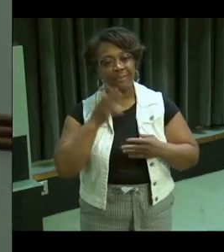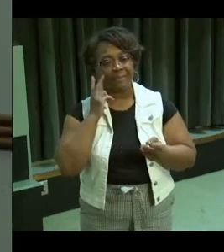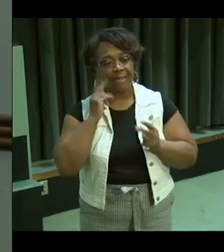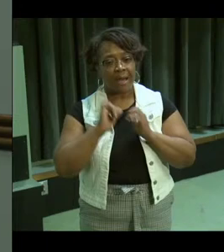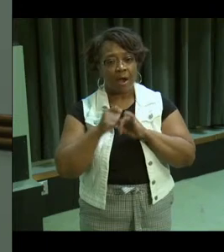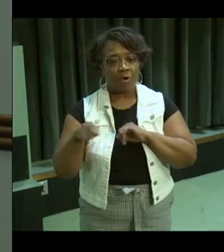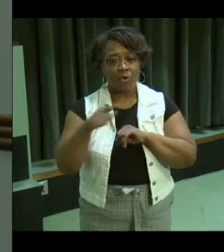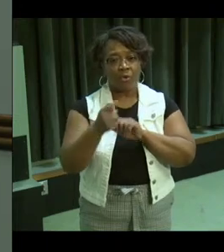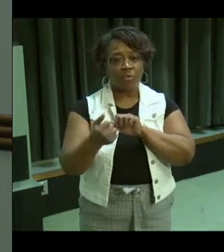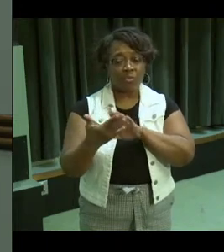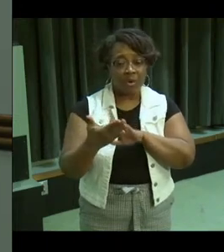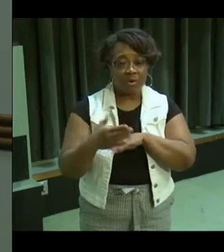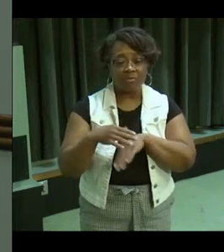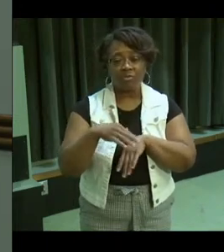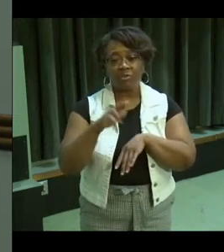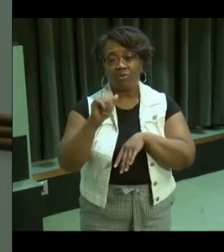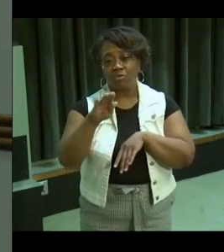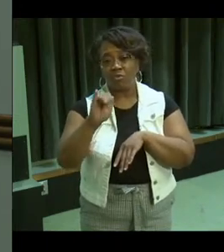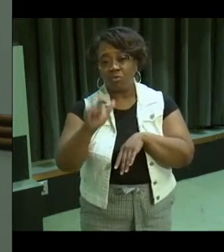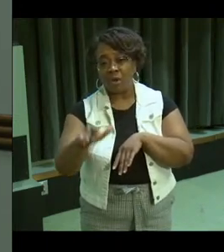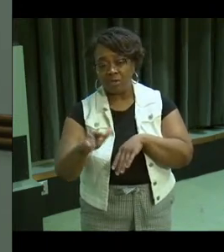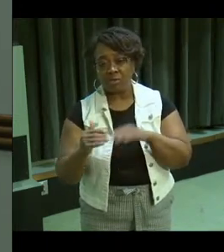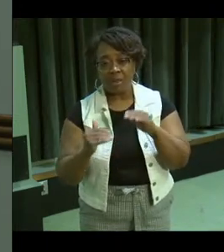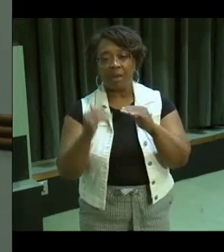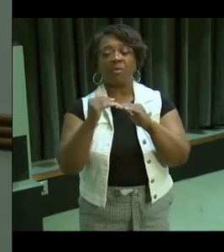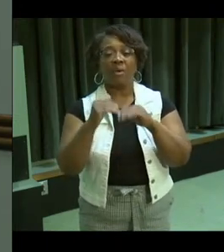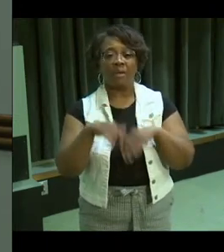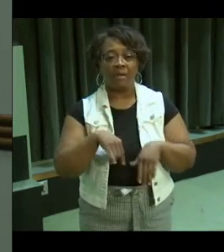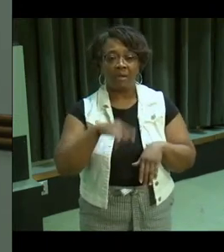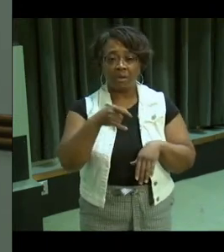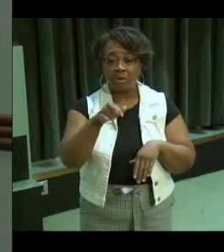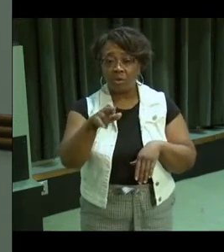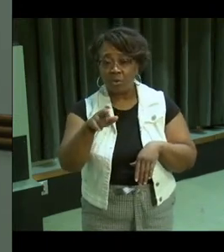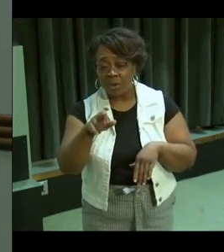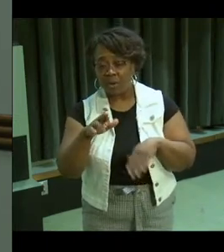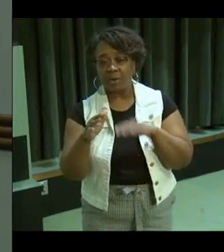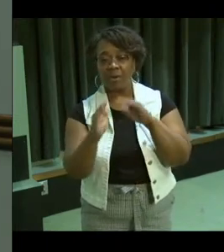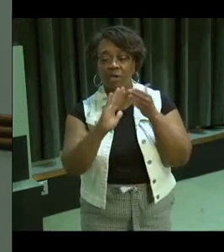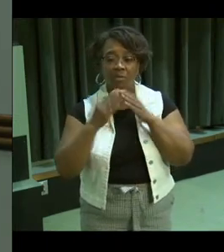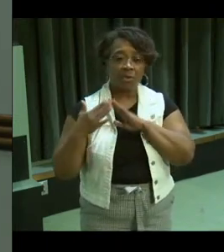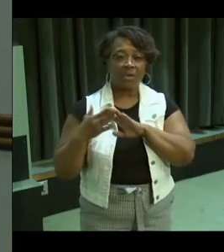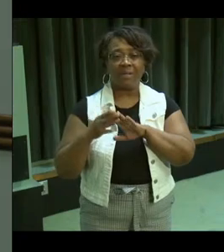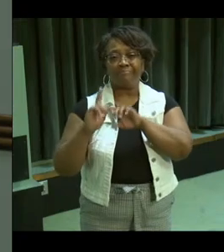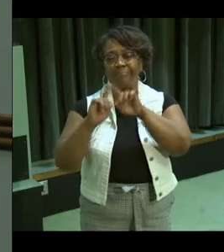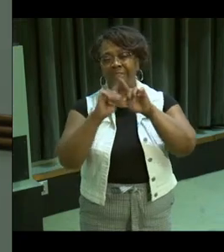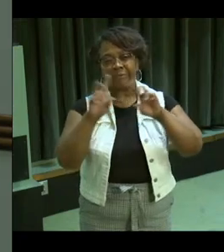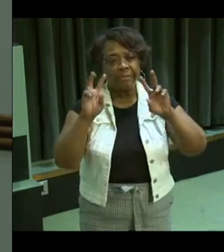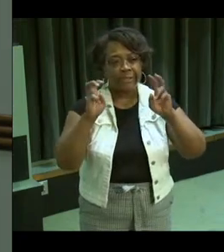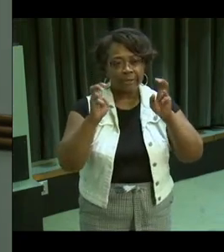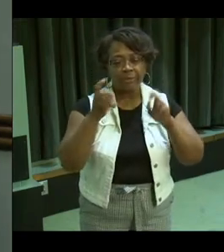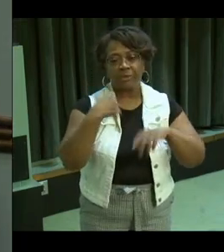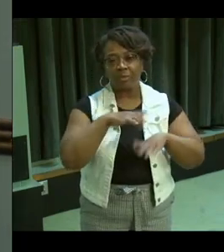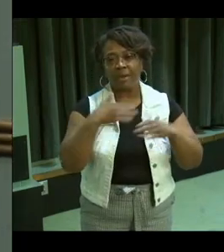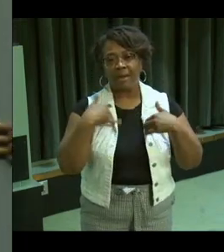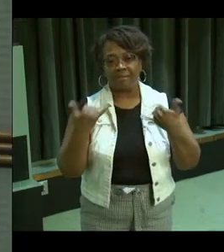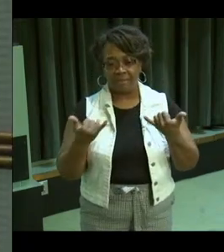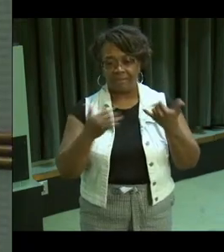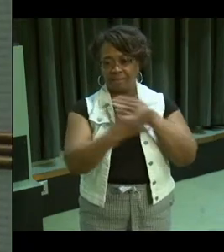racial equity. Queer community in so many different levels of